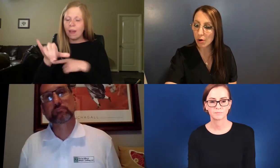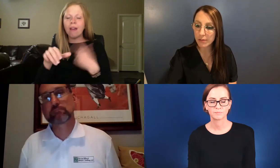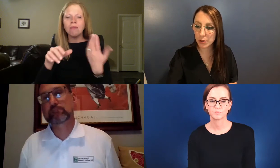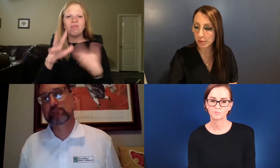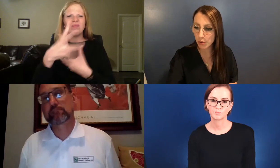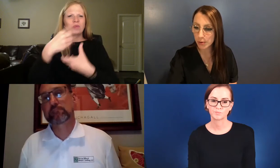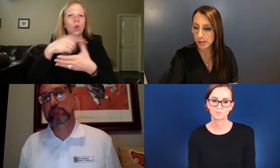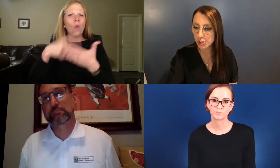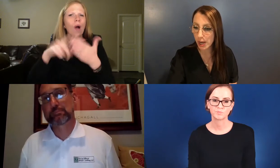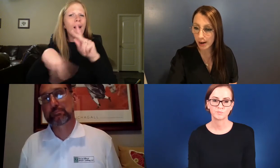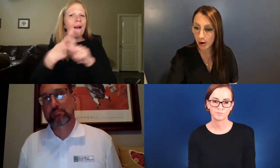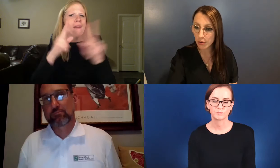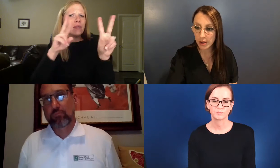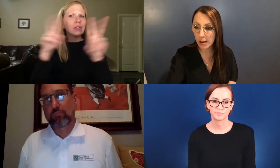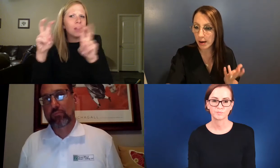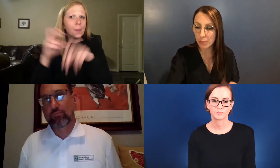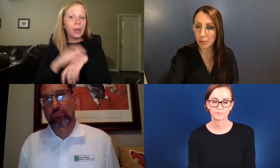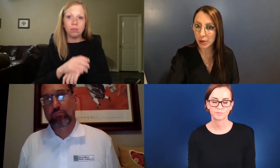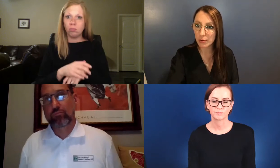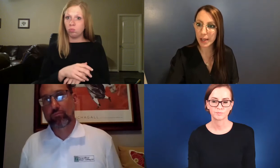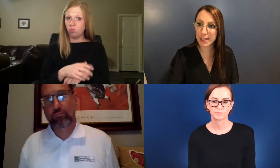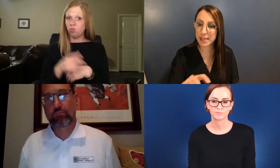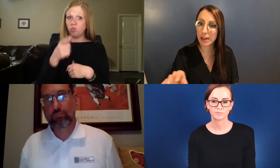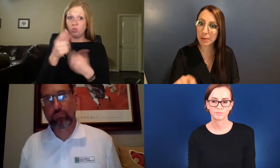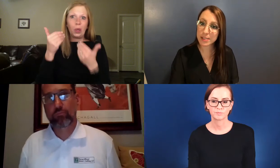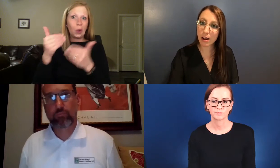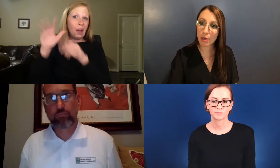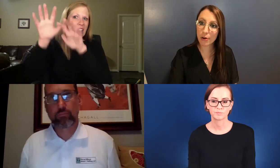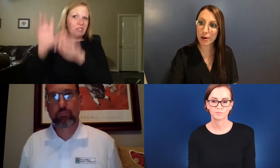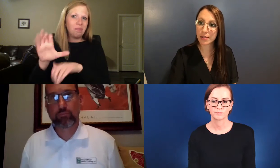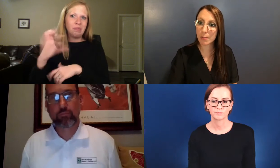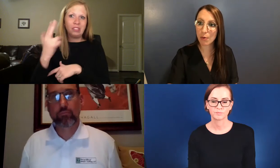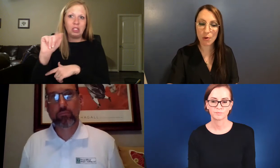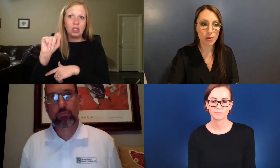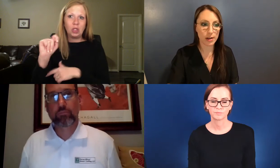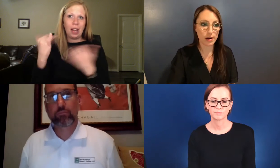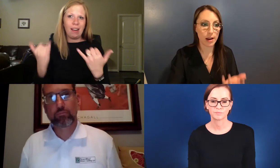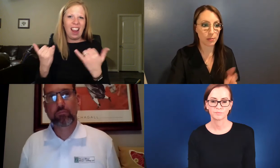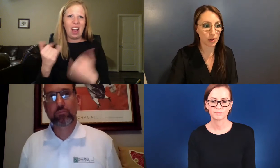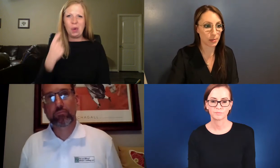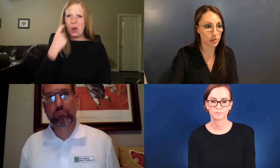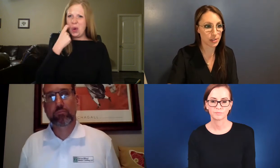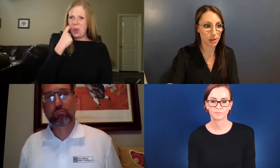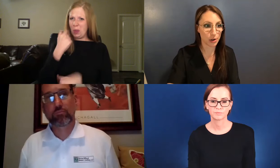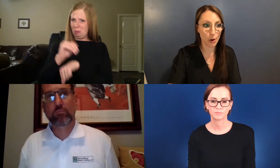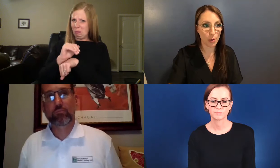or if you even wanna put it in the chat now, like I said, a lot of people said other and that poll, and I'd really be interested to know